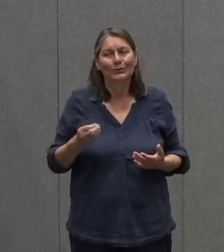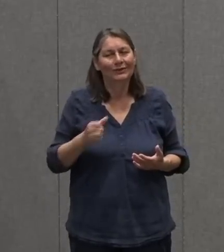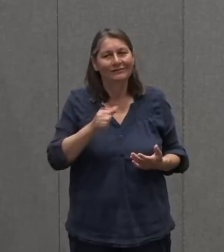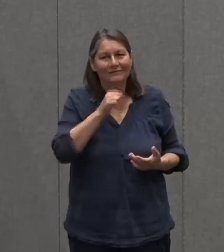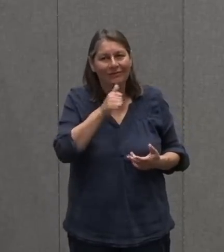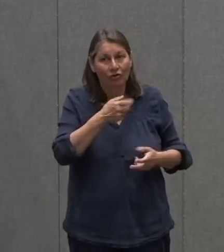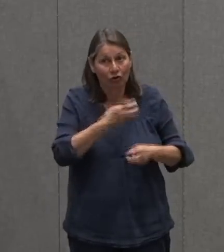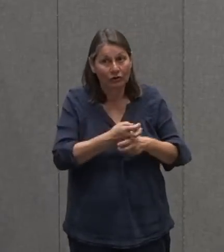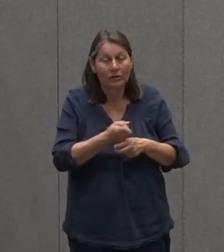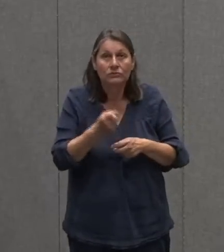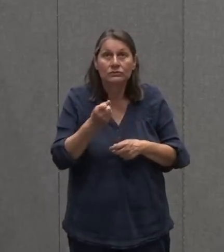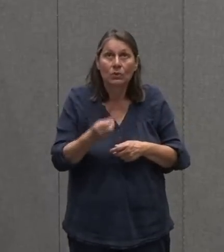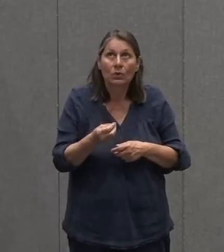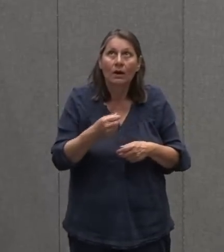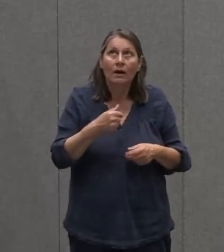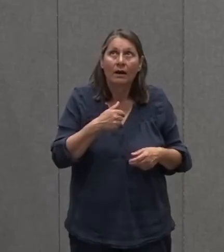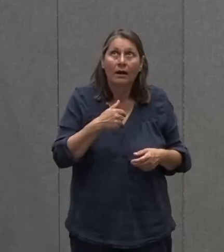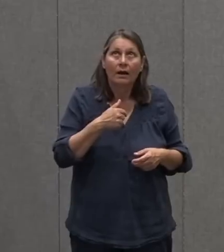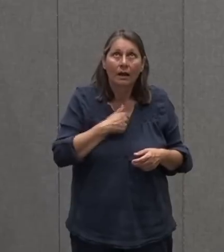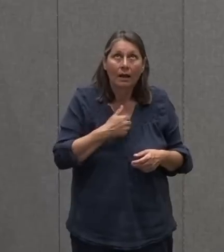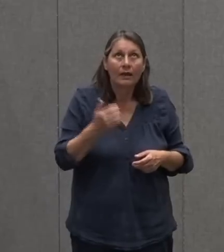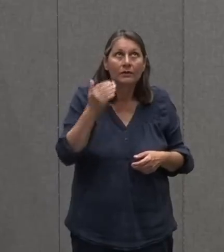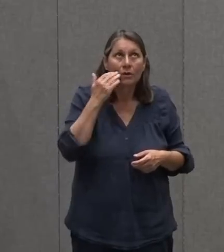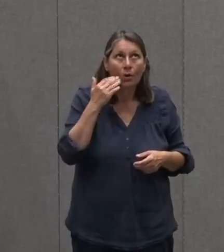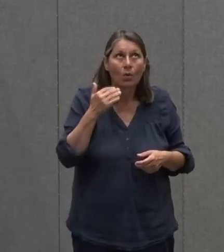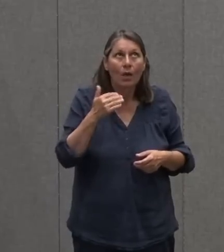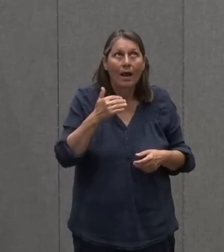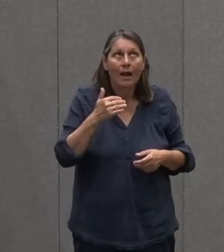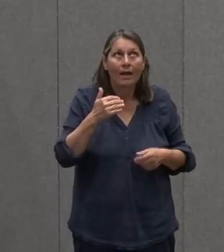All right, I know I have 19 classmates